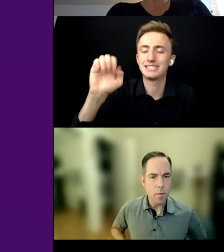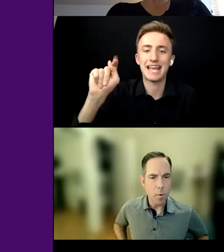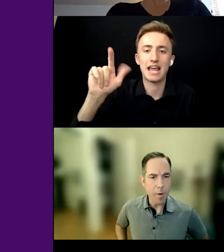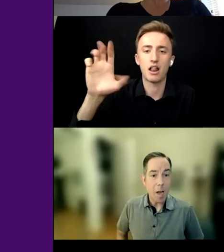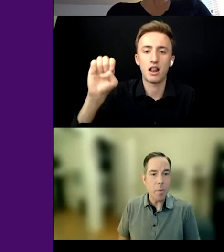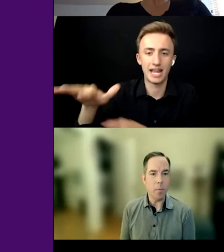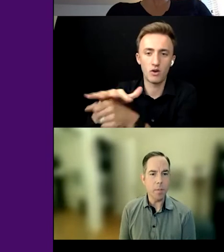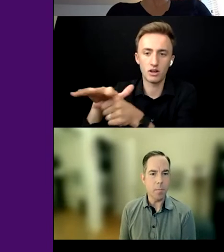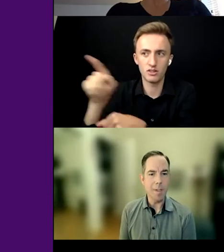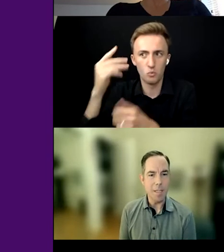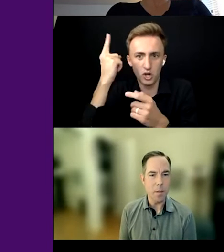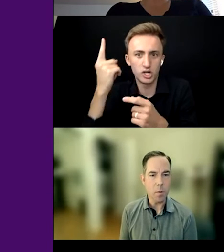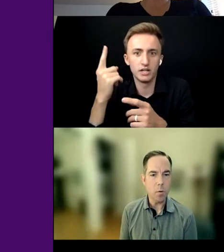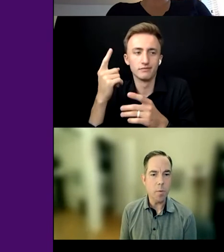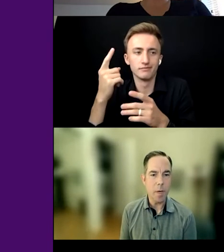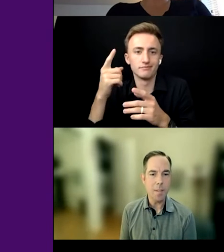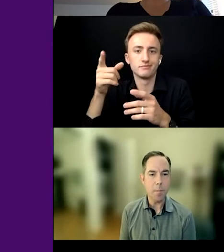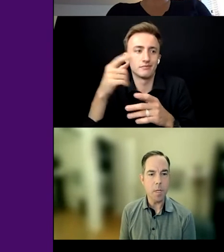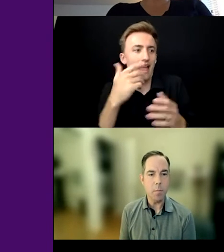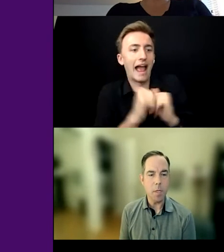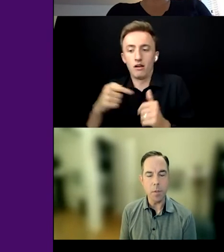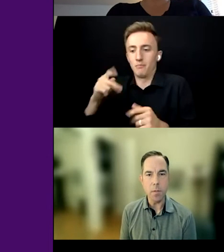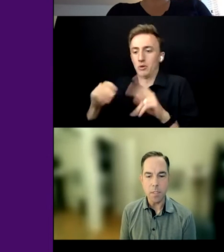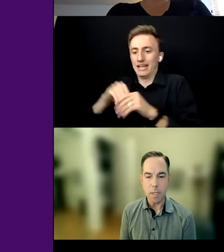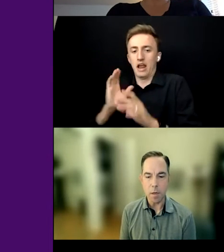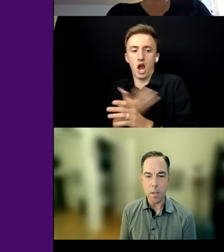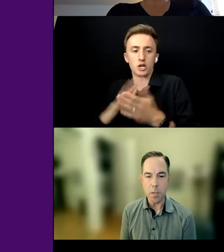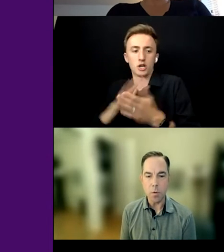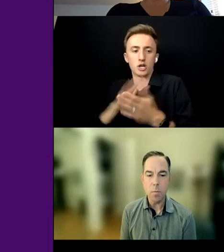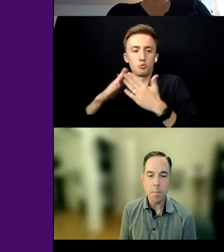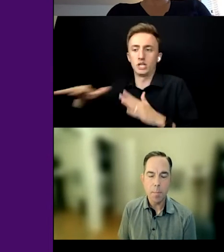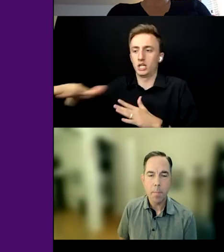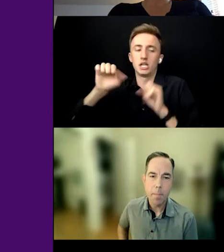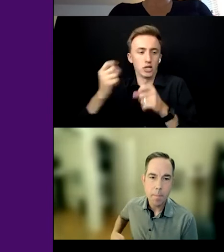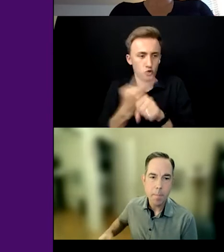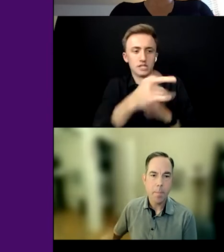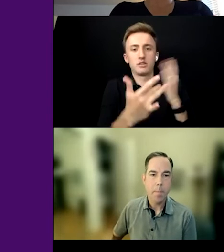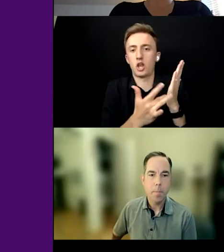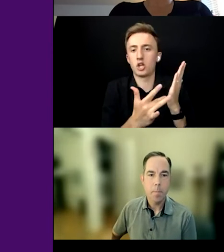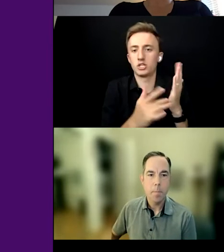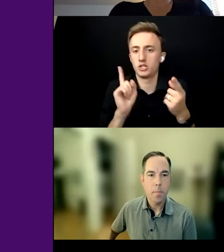just how people with disabilities and those groups might be able to use the technology to also also.